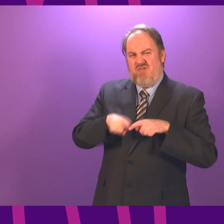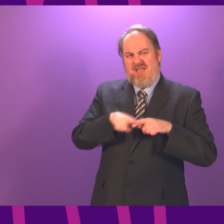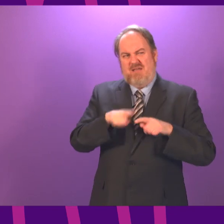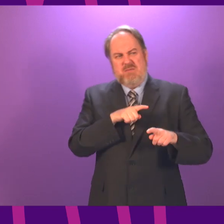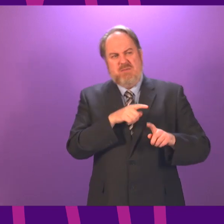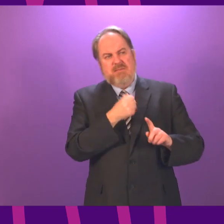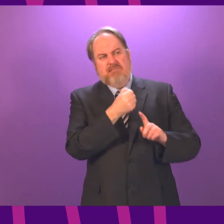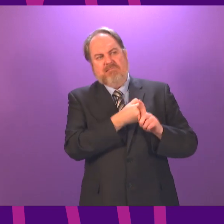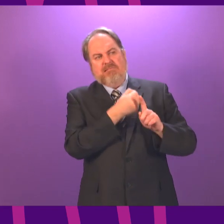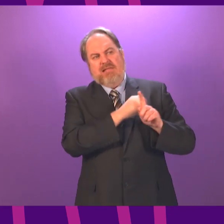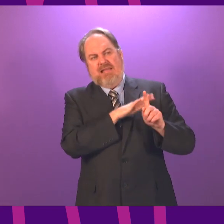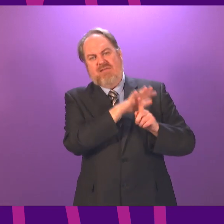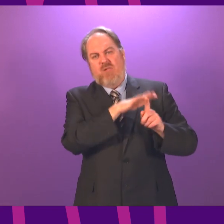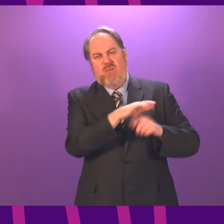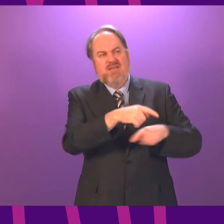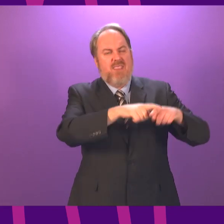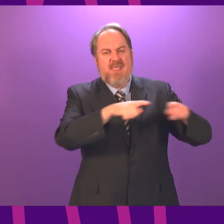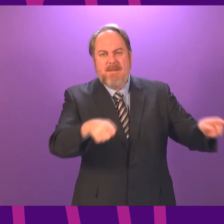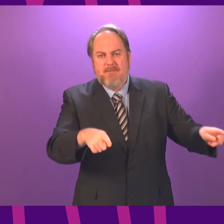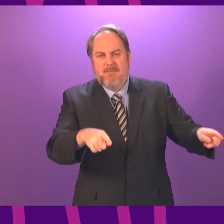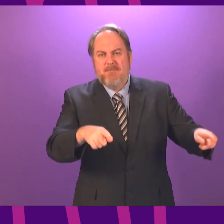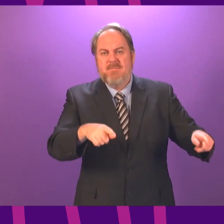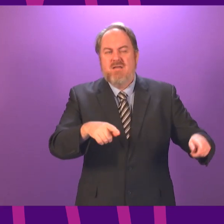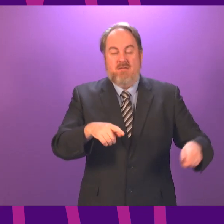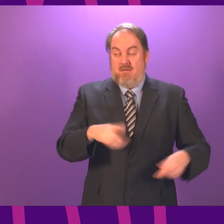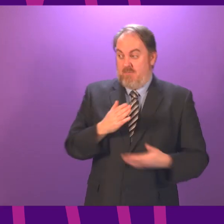or the timetable to which it did it, I am pretty sure that Willie Rennie would be standing